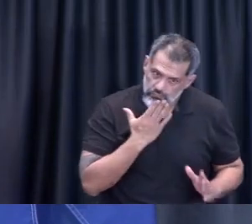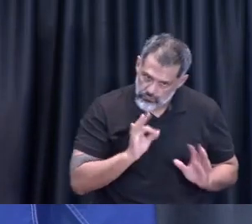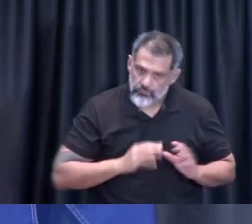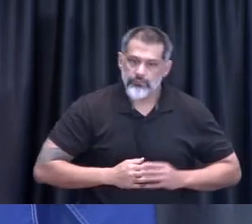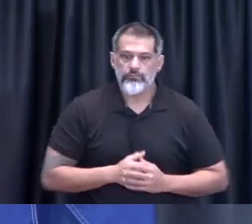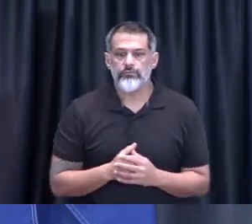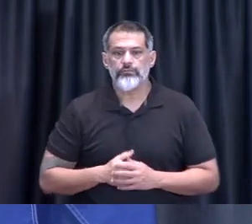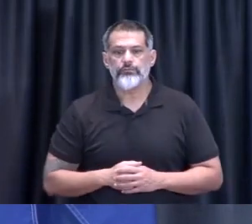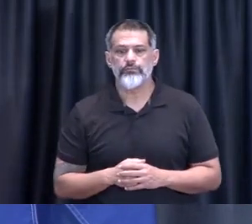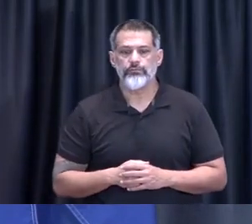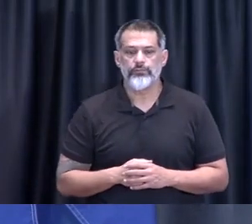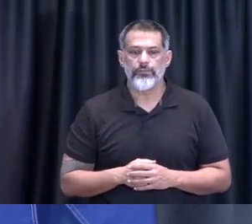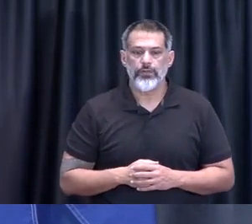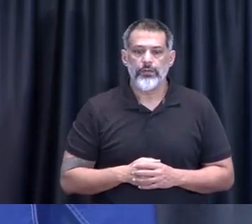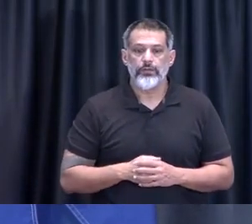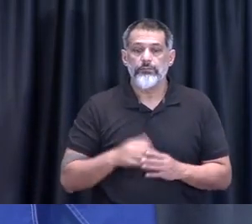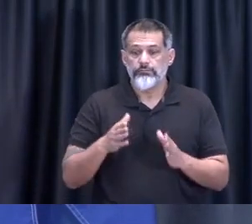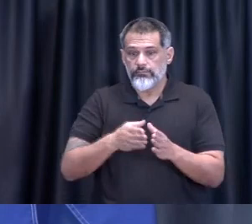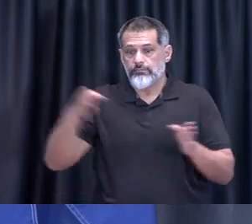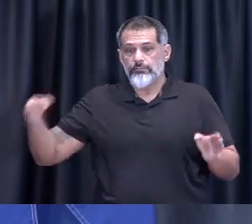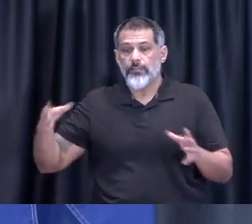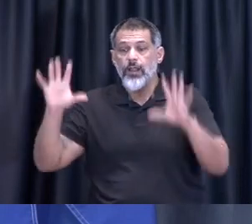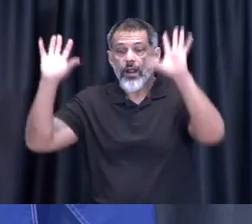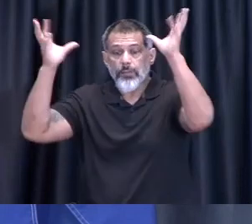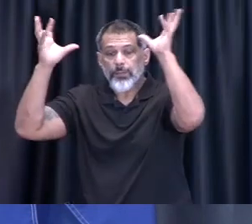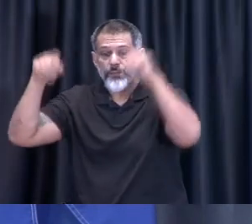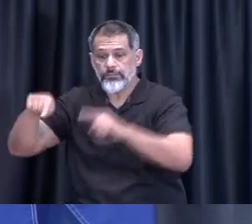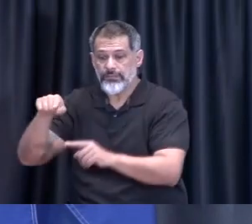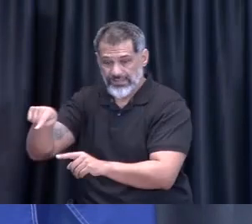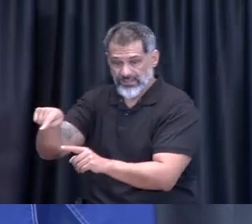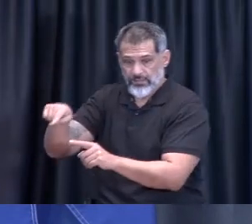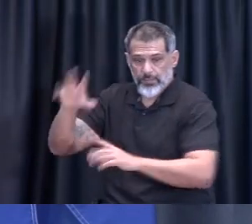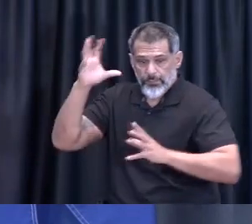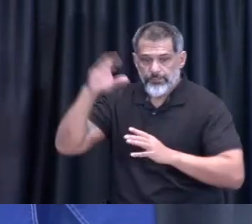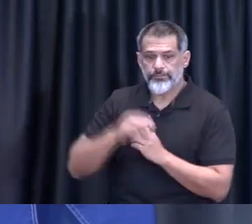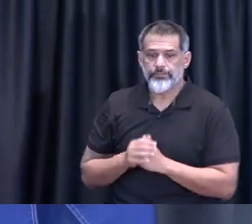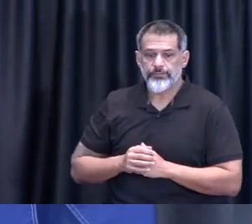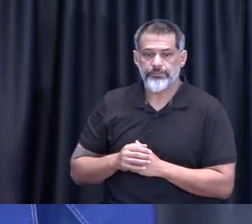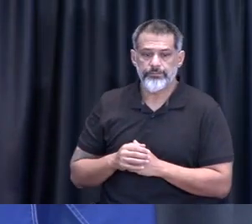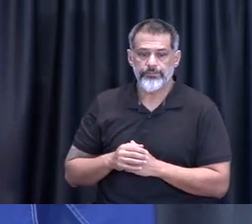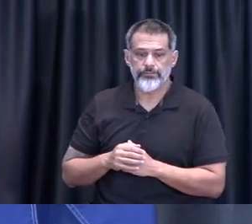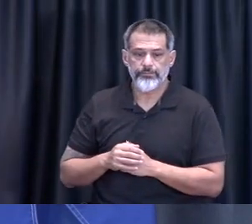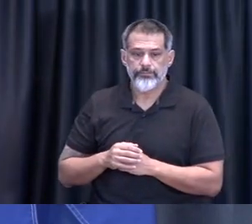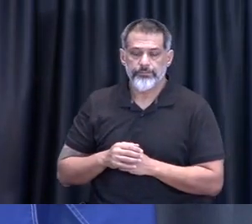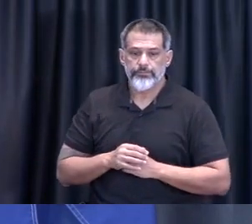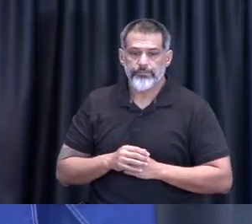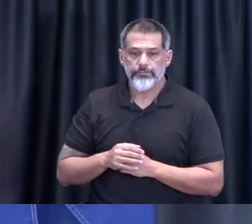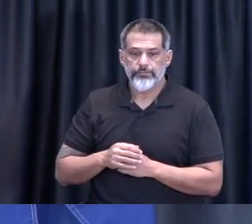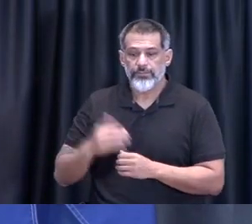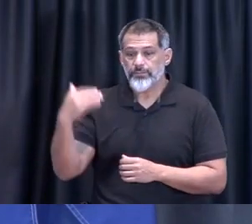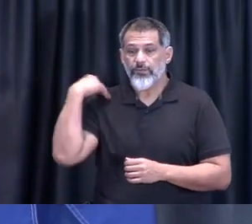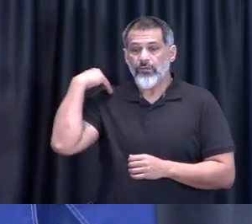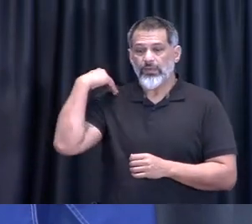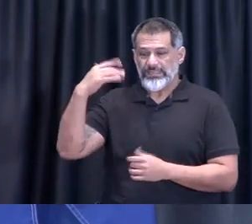Likewise, in Paramedic Services, are operating unplanned absence rate has improved from 19.3